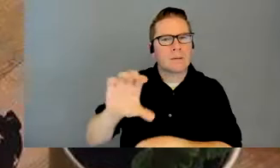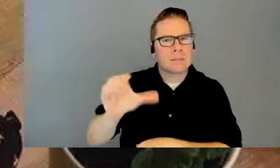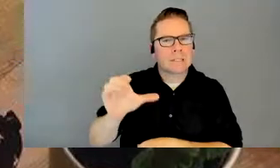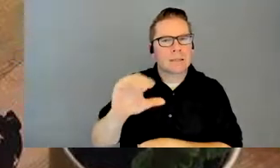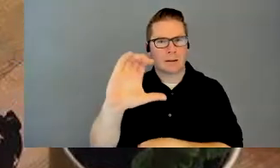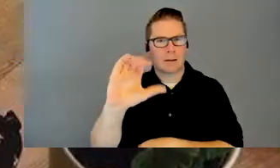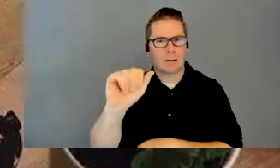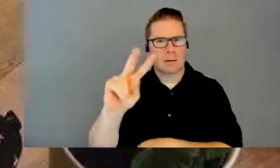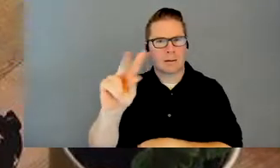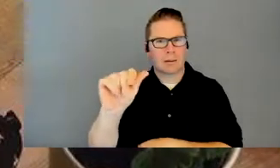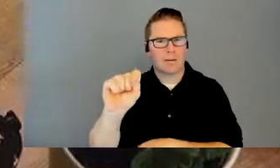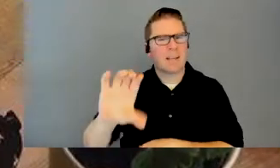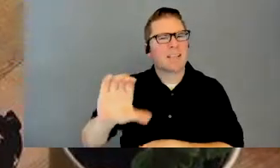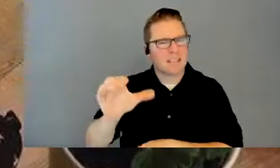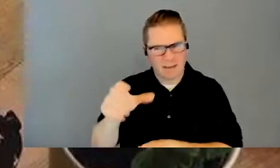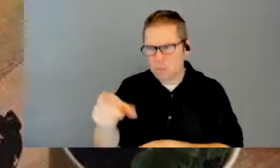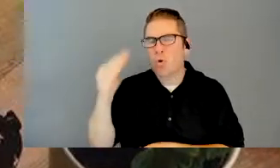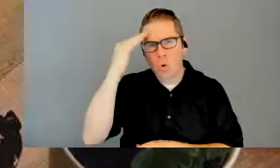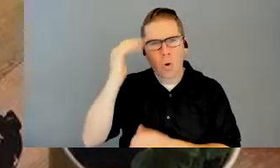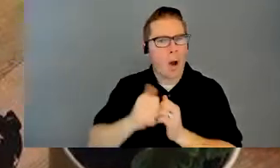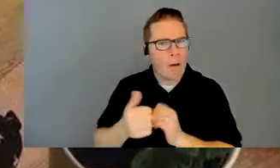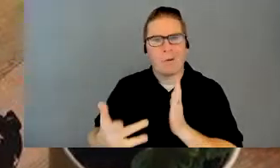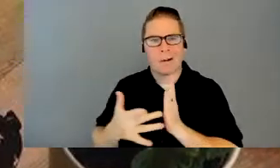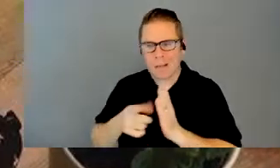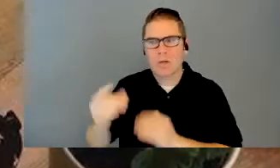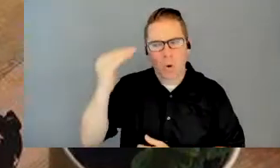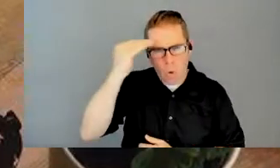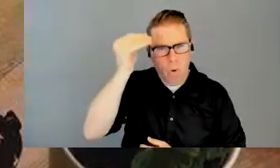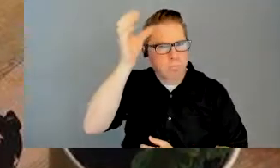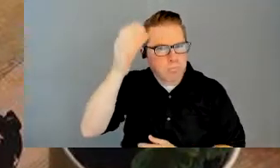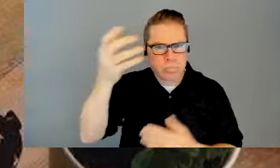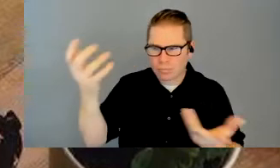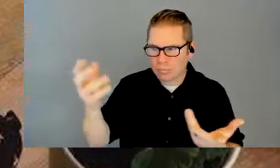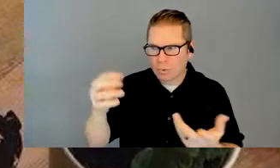also, that they know how, when, and that they should communicate with you with their instructor.